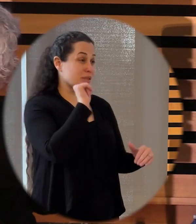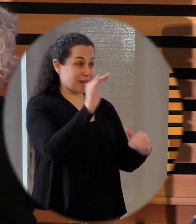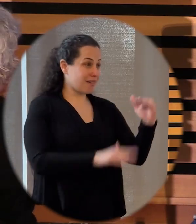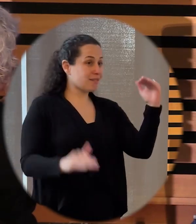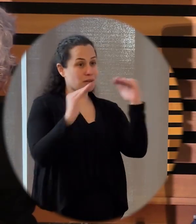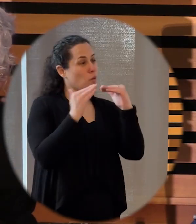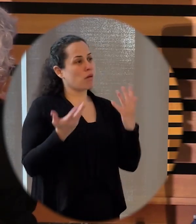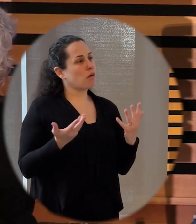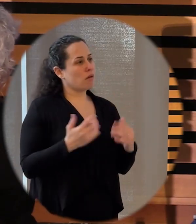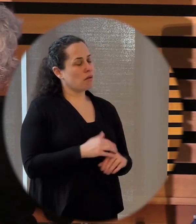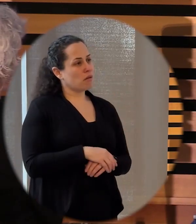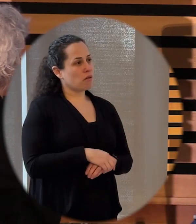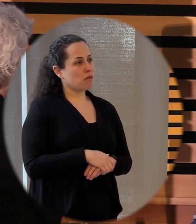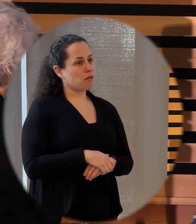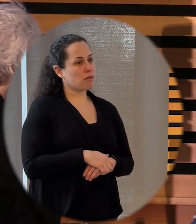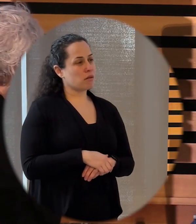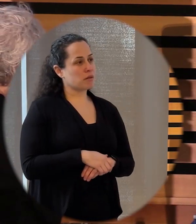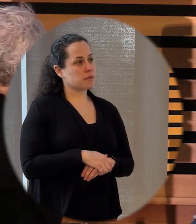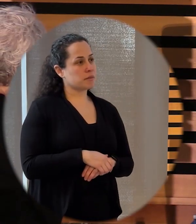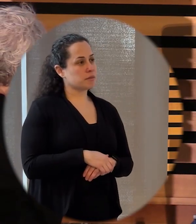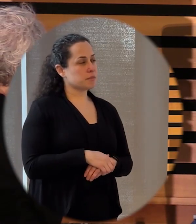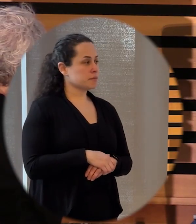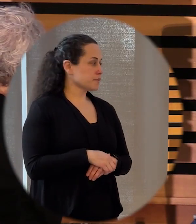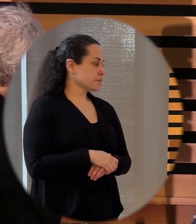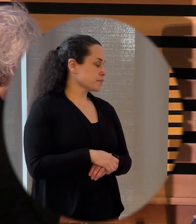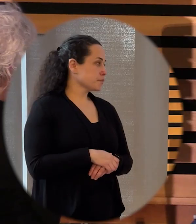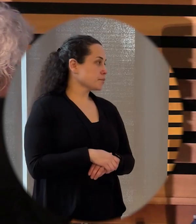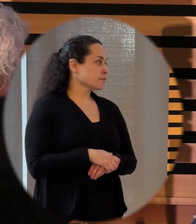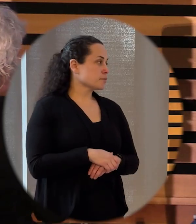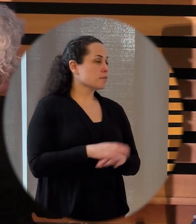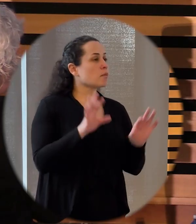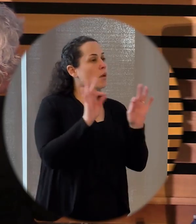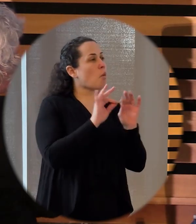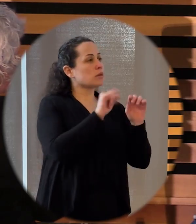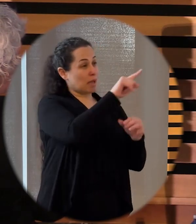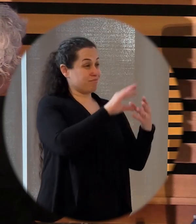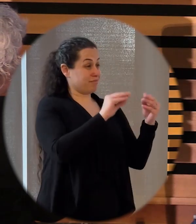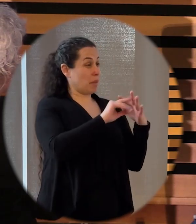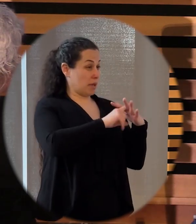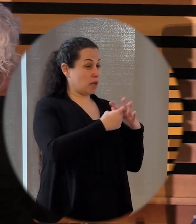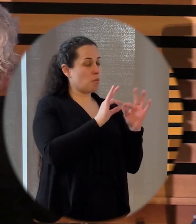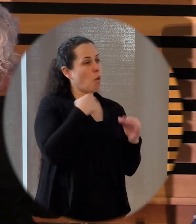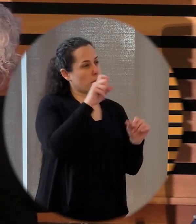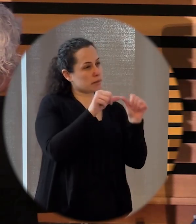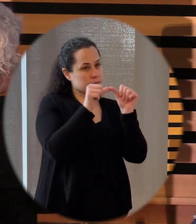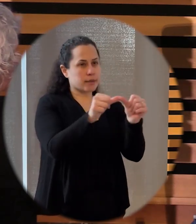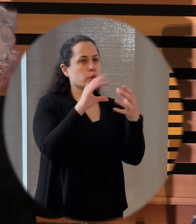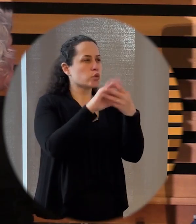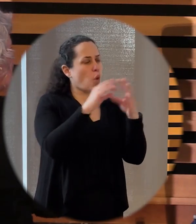And so I think all we can do, like you said at the start, is continue to tell our stories,